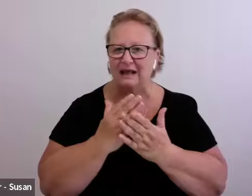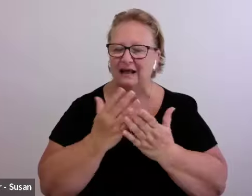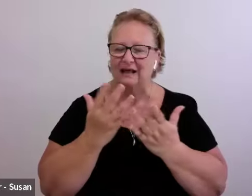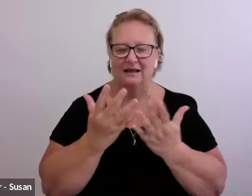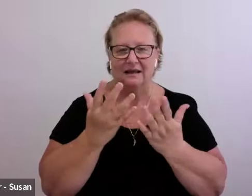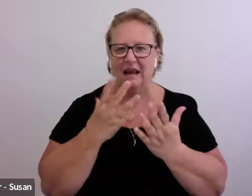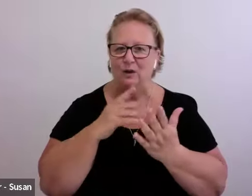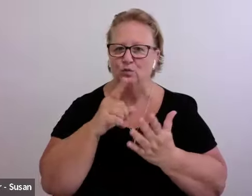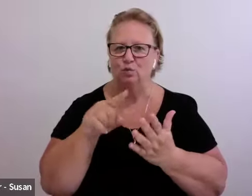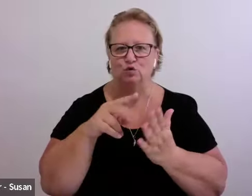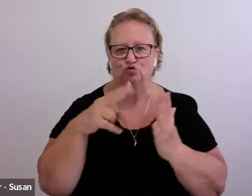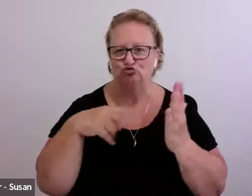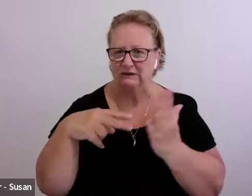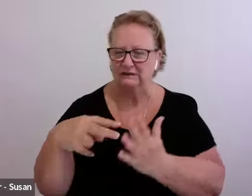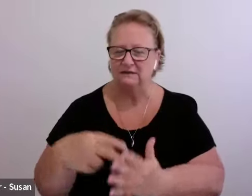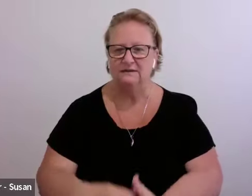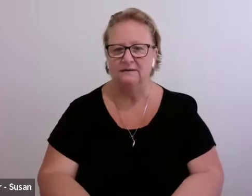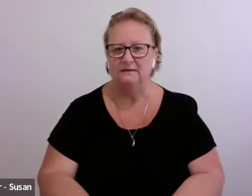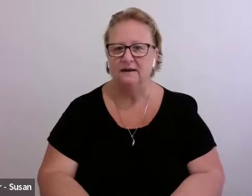research agenda, our research funding policy, the funding